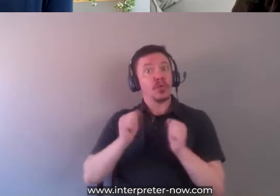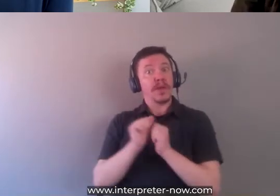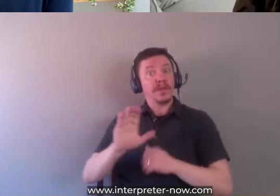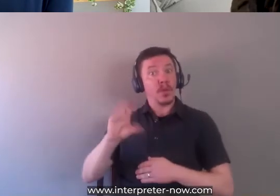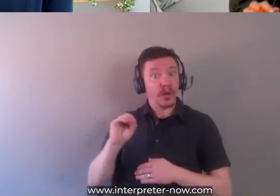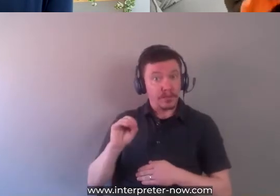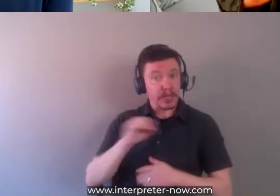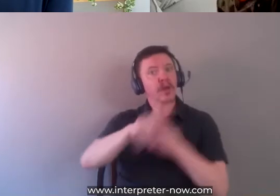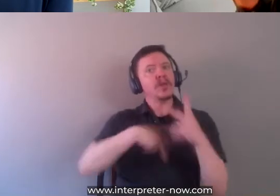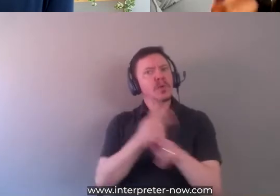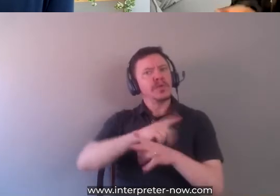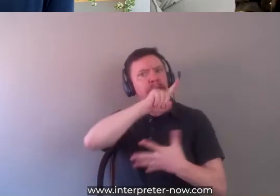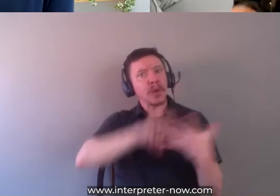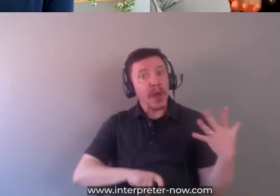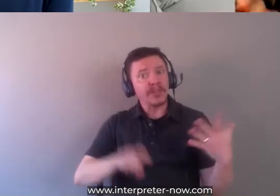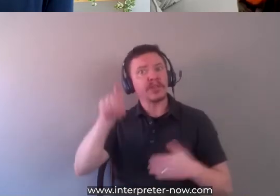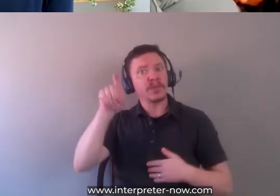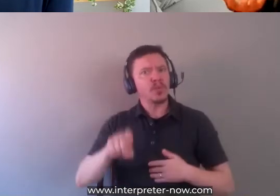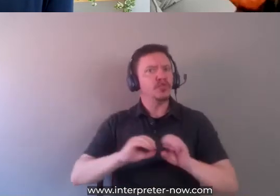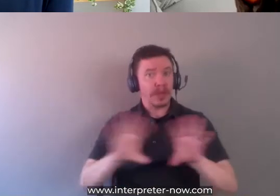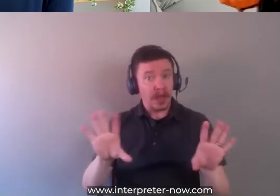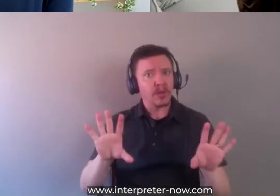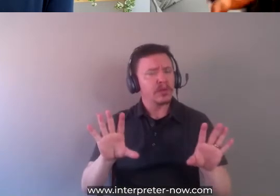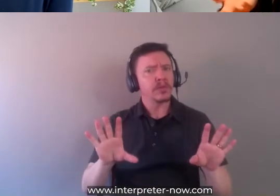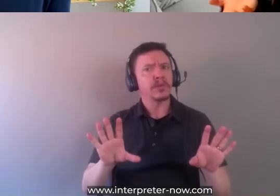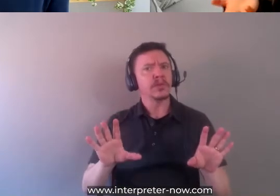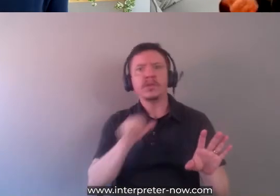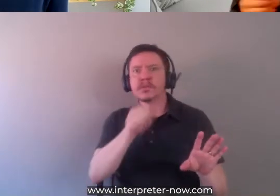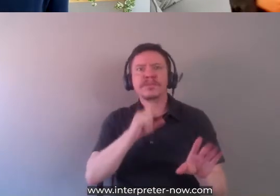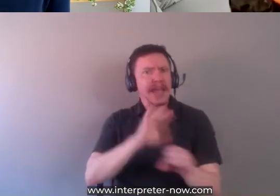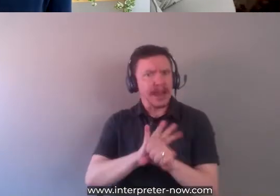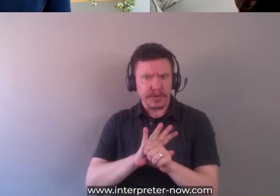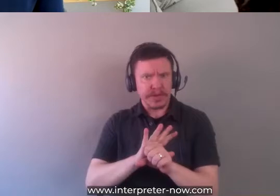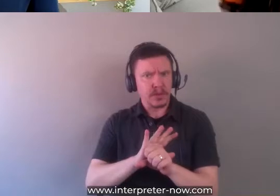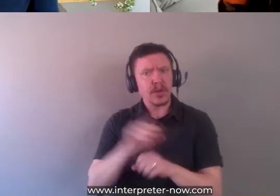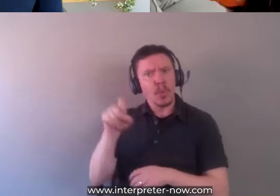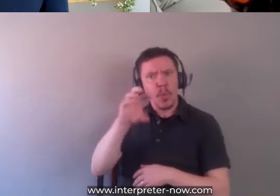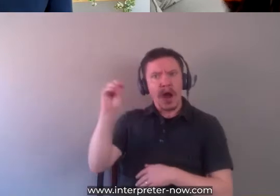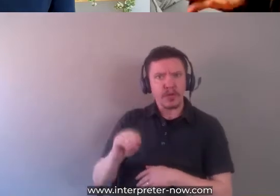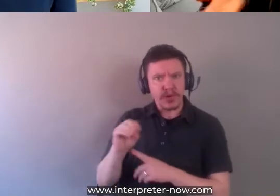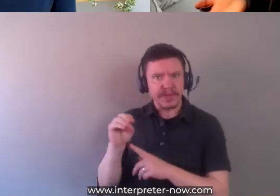Those questions, we should be clear, won't necessarily guarantee that you will not potentially